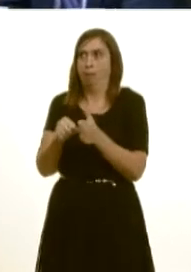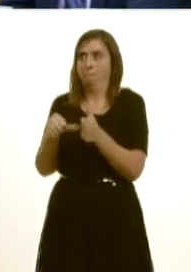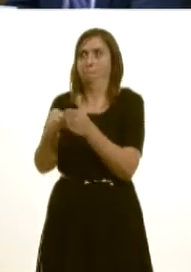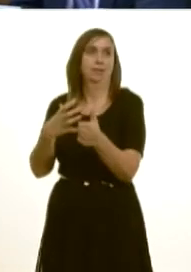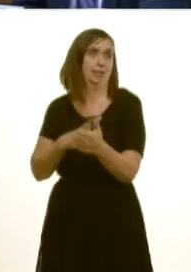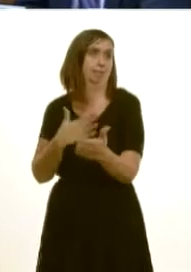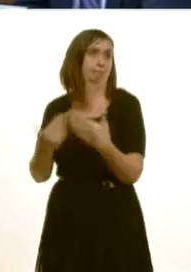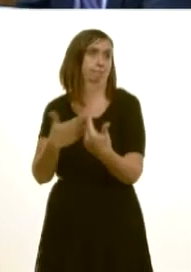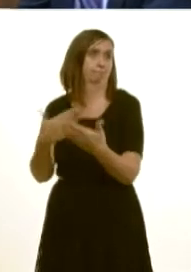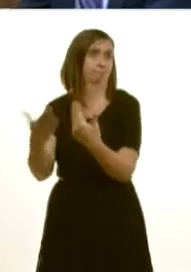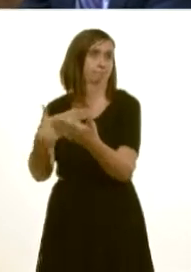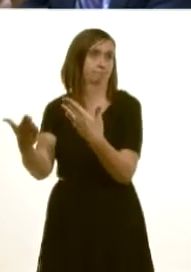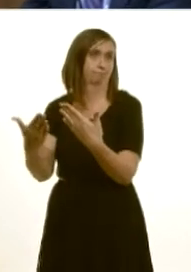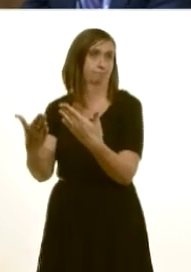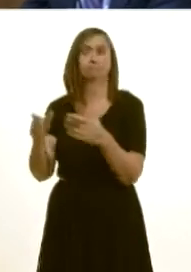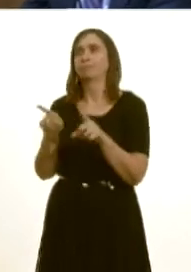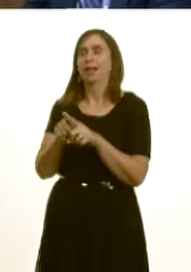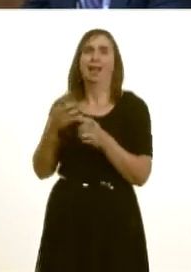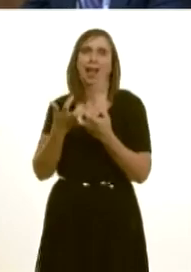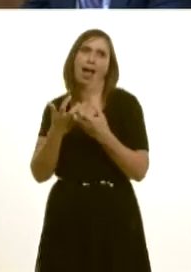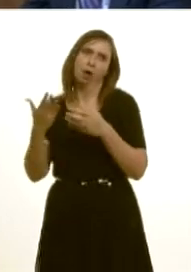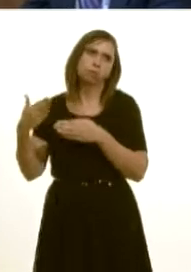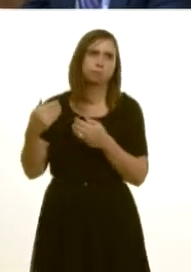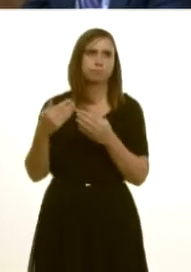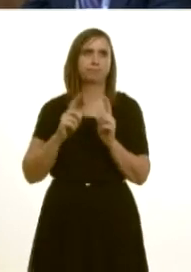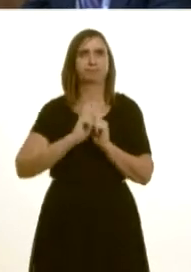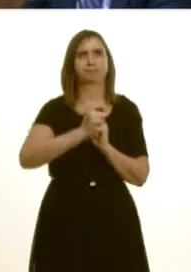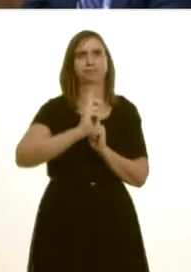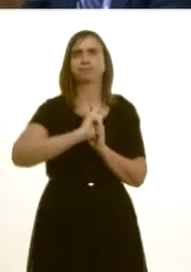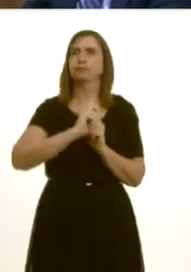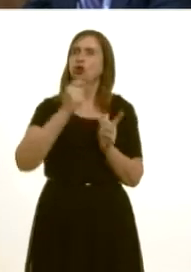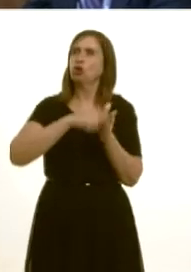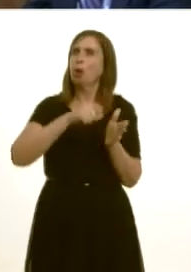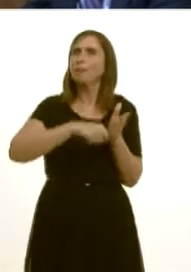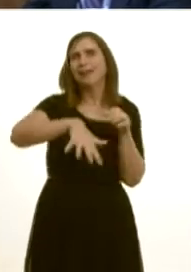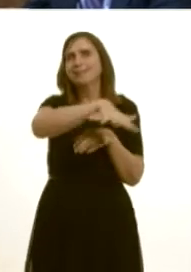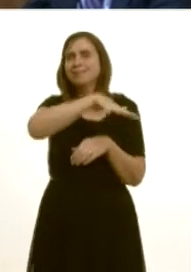particularly access to the shopping centre and local traffic in the area, and, of course,